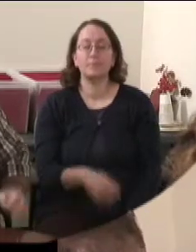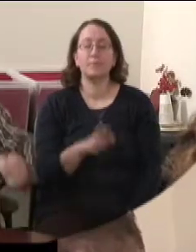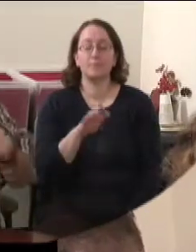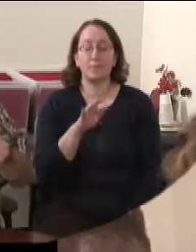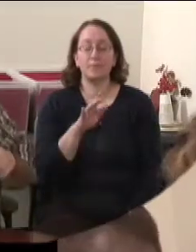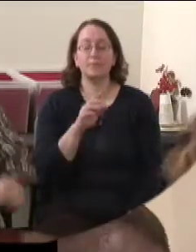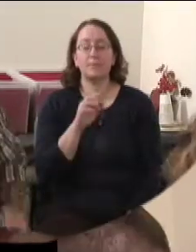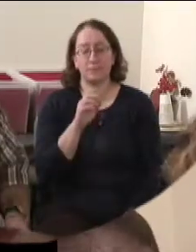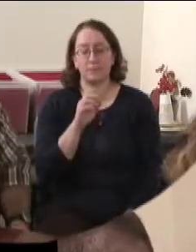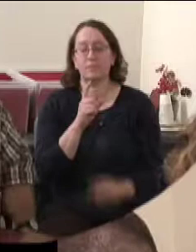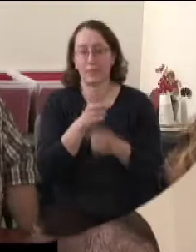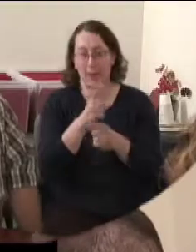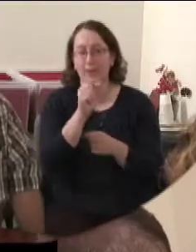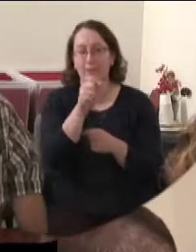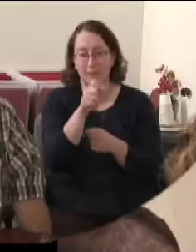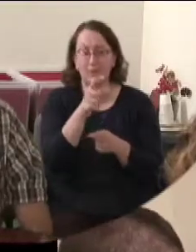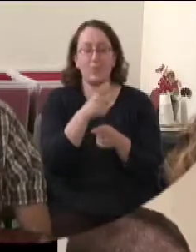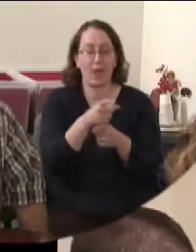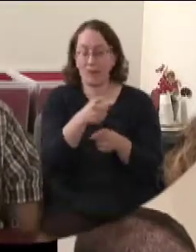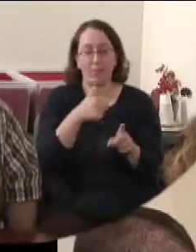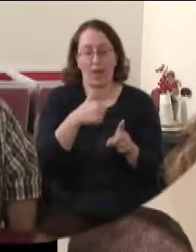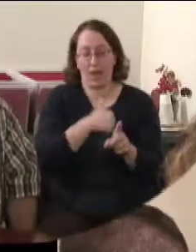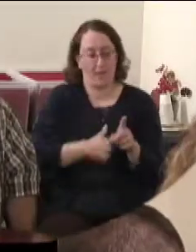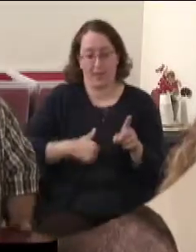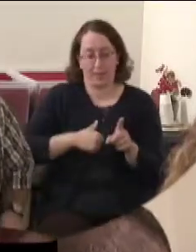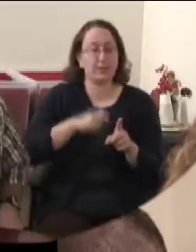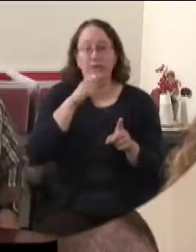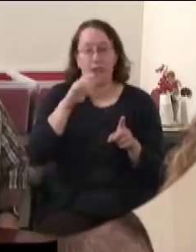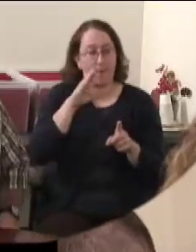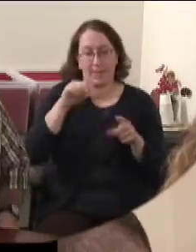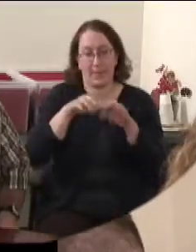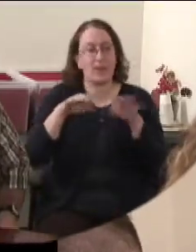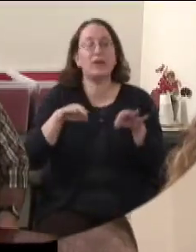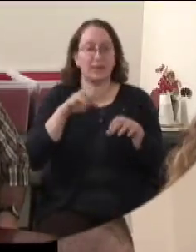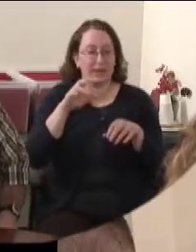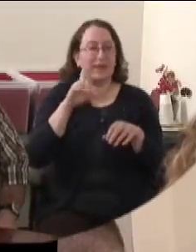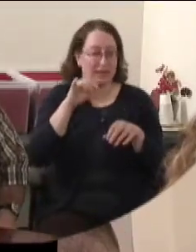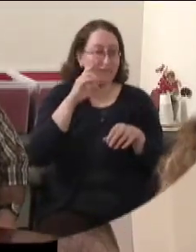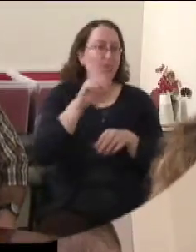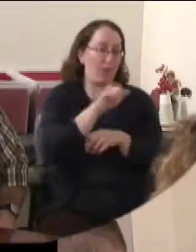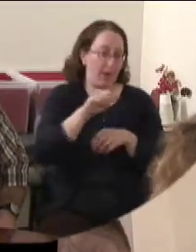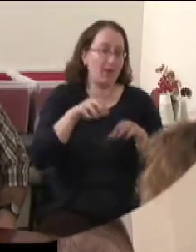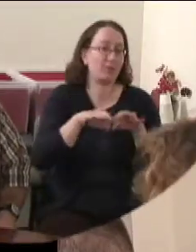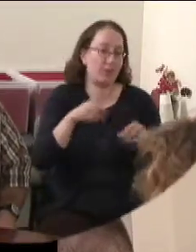Steven: And that is right. I apologize. It is for the associate's degree.